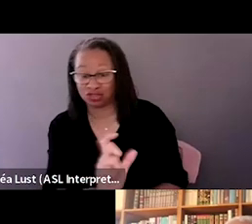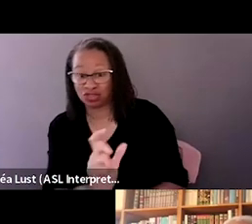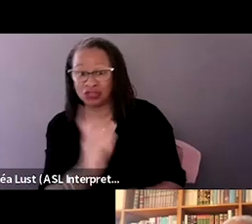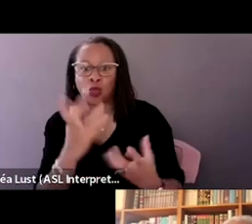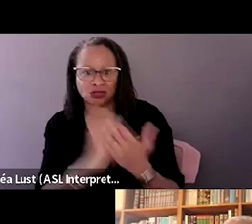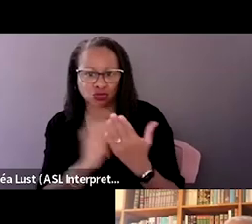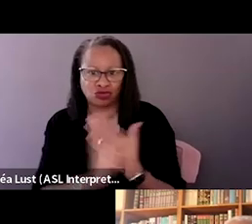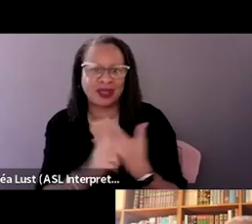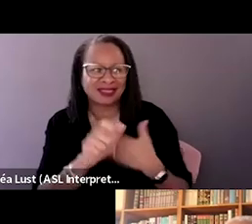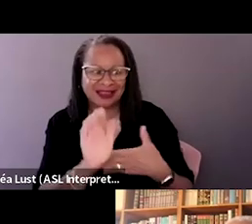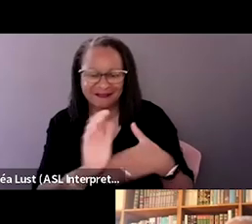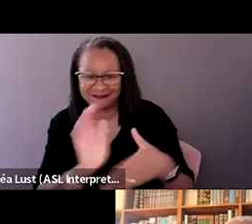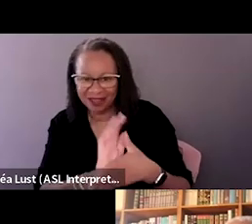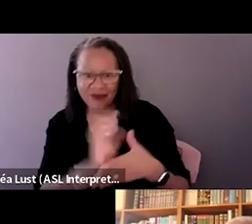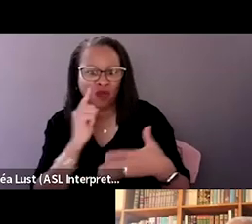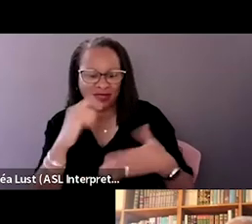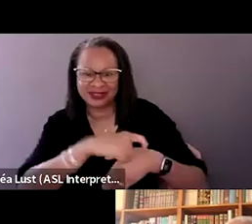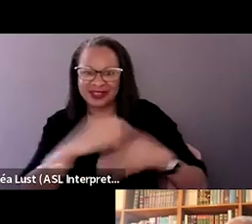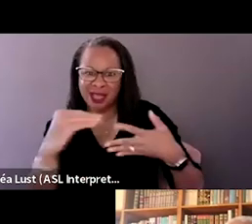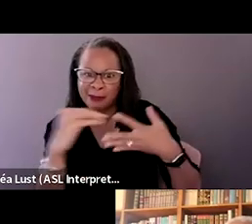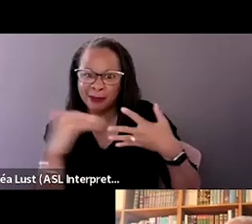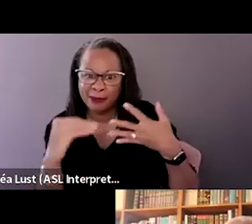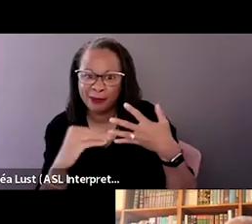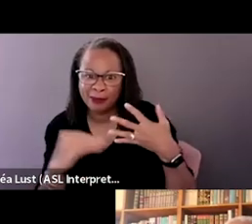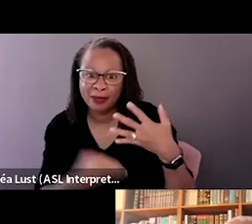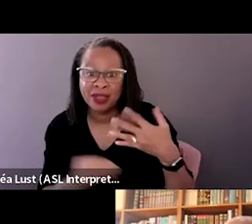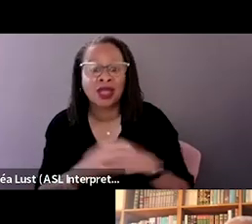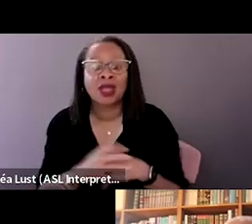they need films for their slots and you want to promote